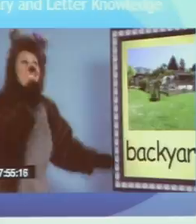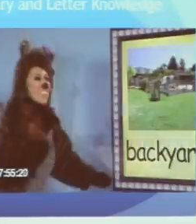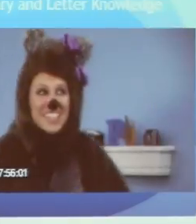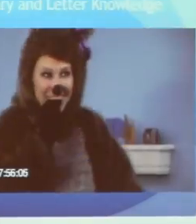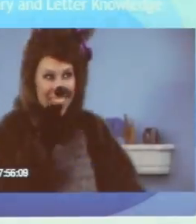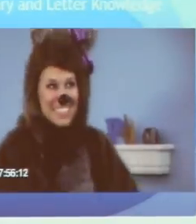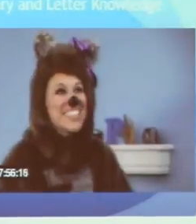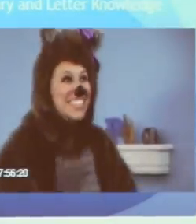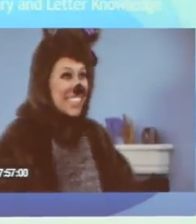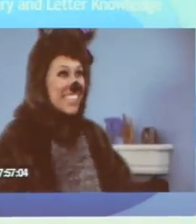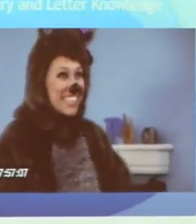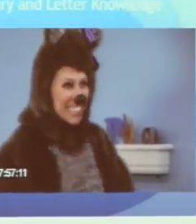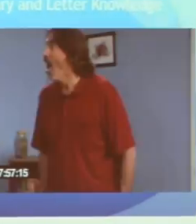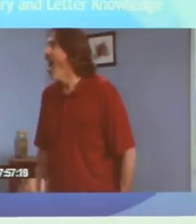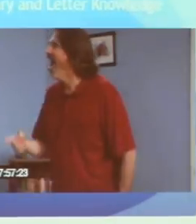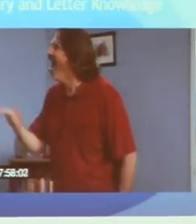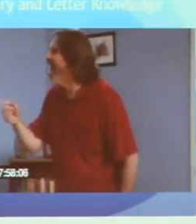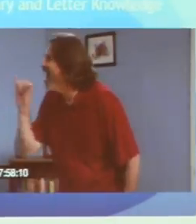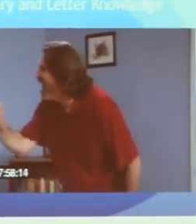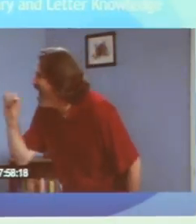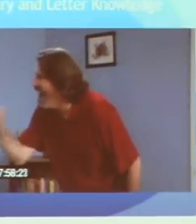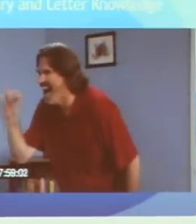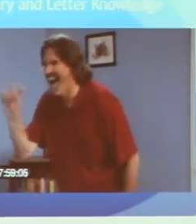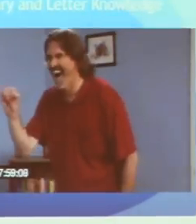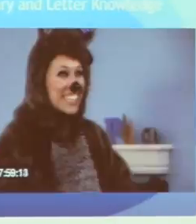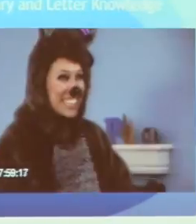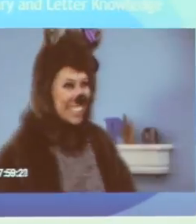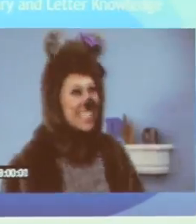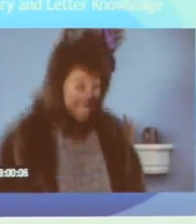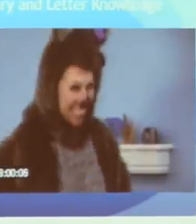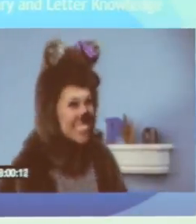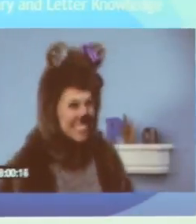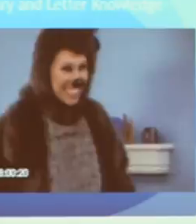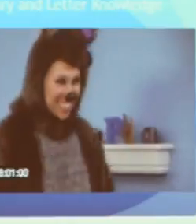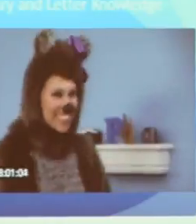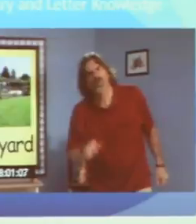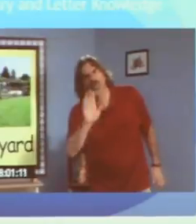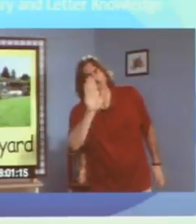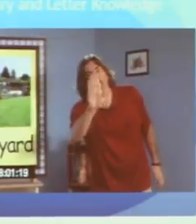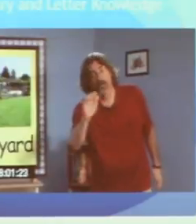I can pick them and smell them. They're lovely. OOHH. Yeah.